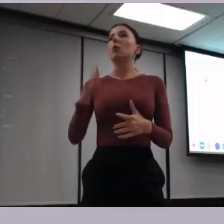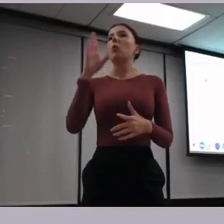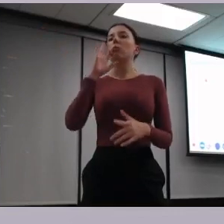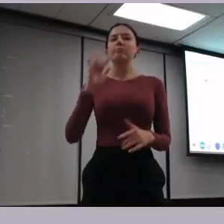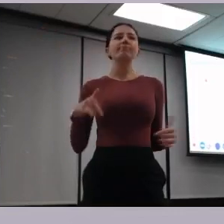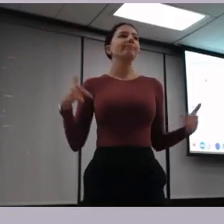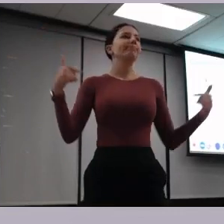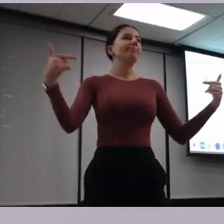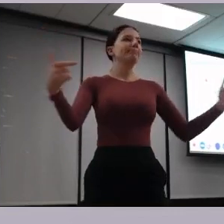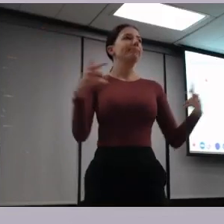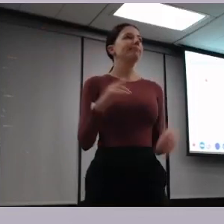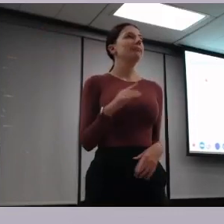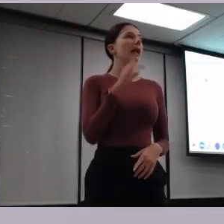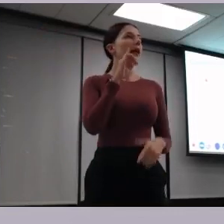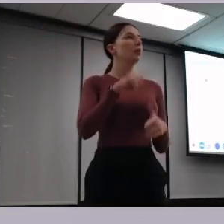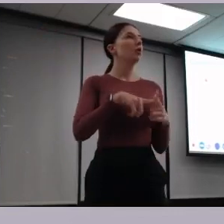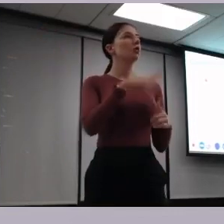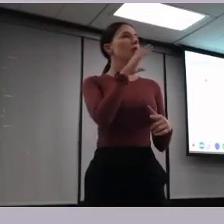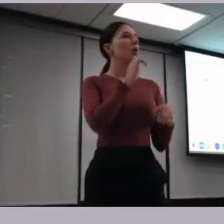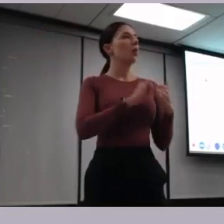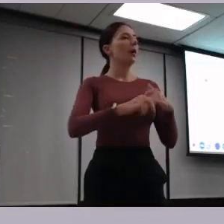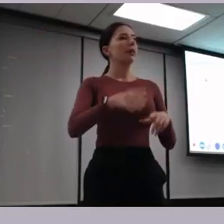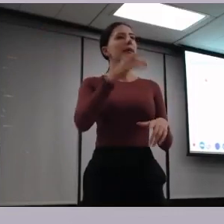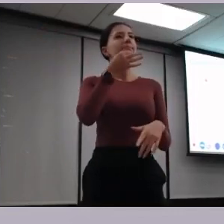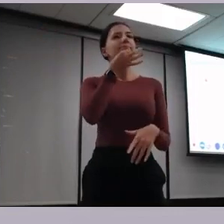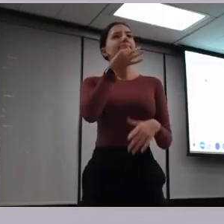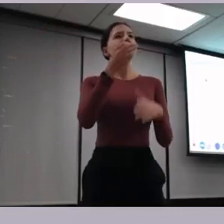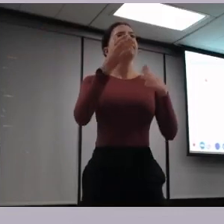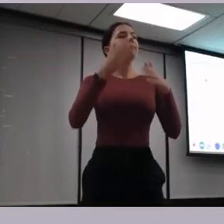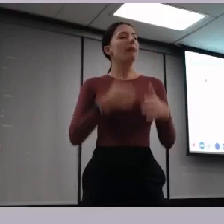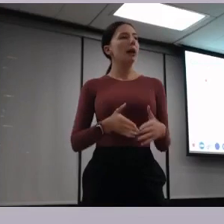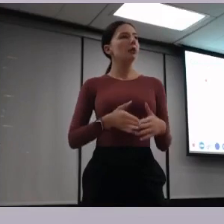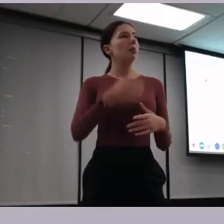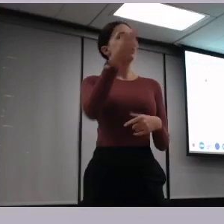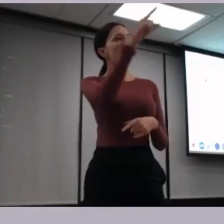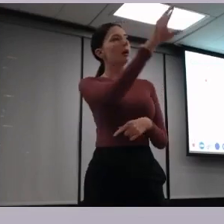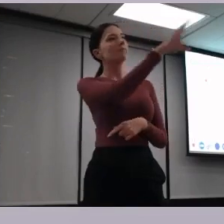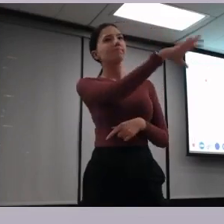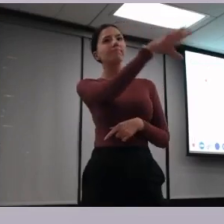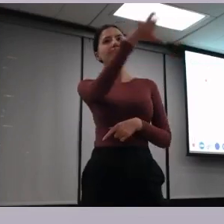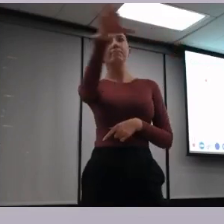and talk to the experts that are at the board who have answers to